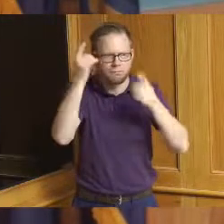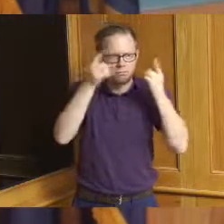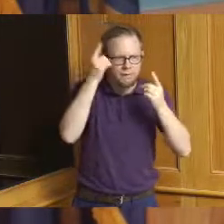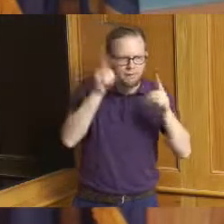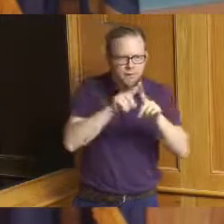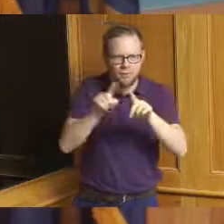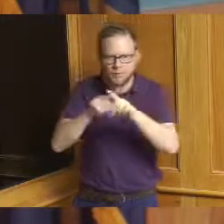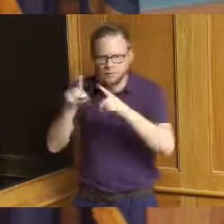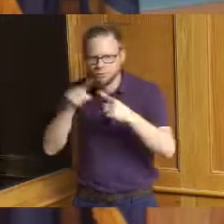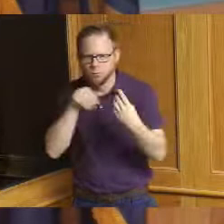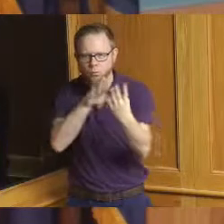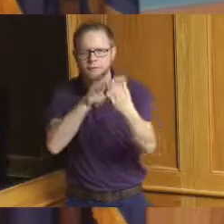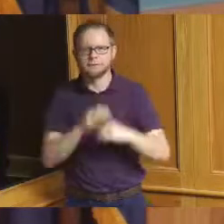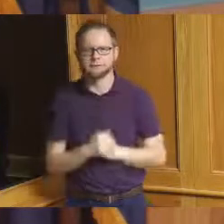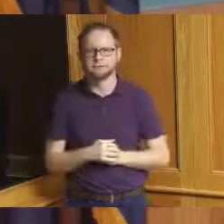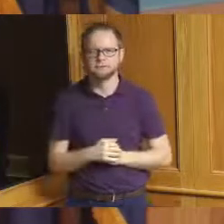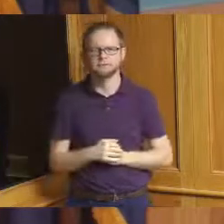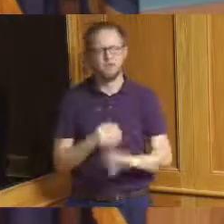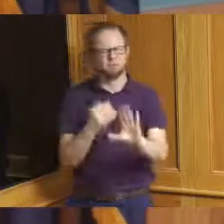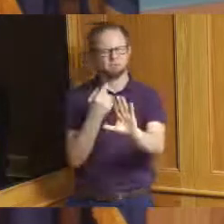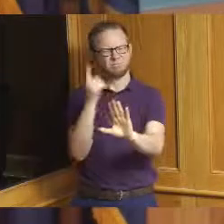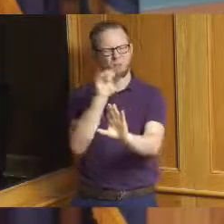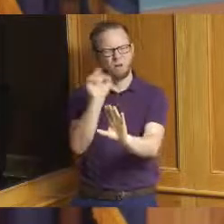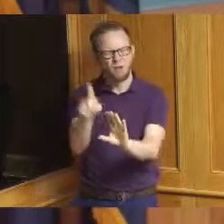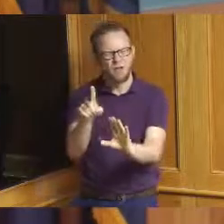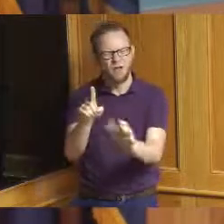to fight this but i do have one question how do they come up with these names